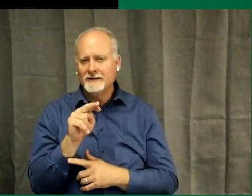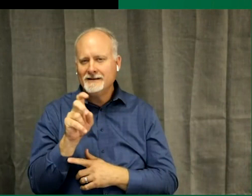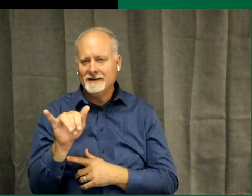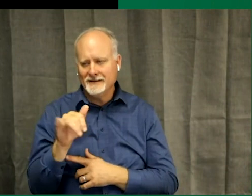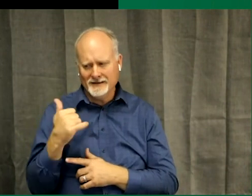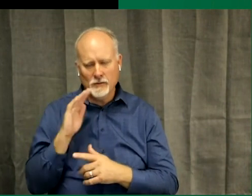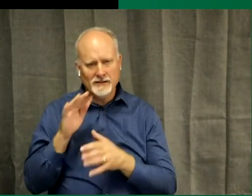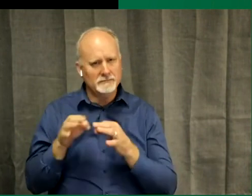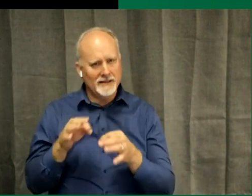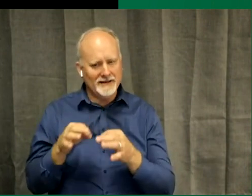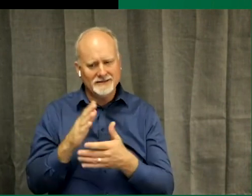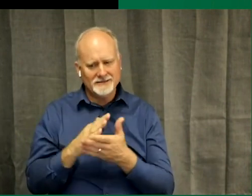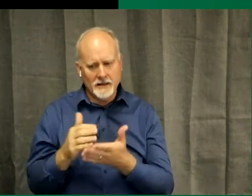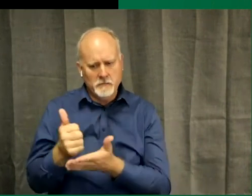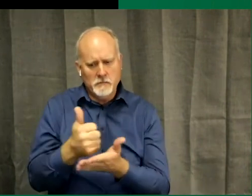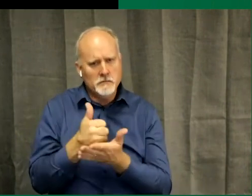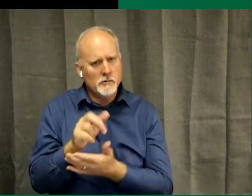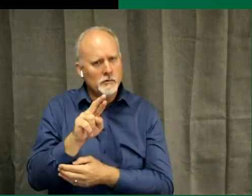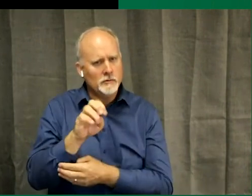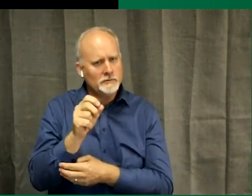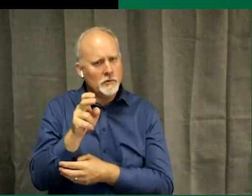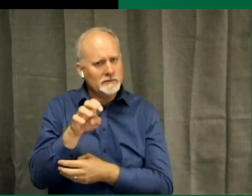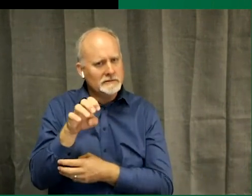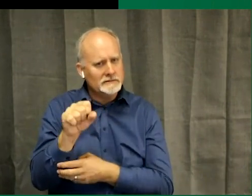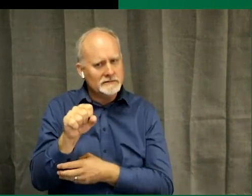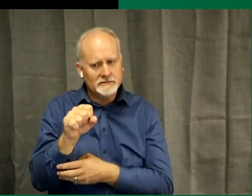resources that uab has um for students who may need a little bit more help